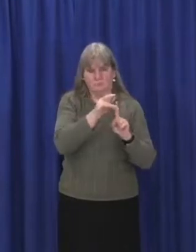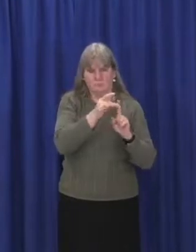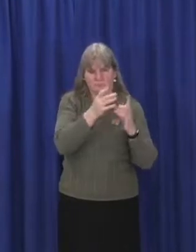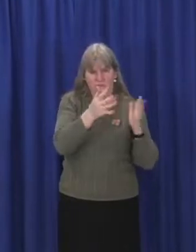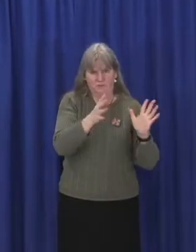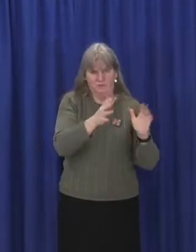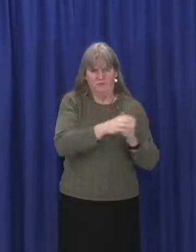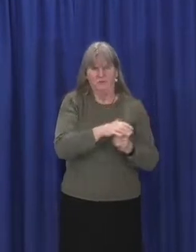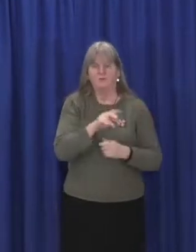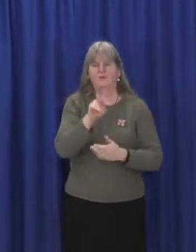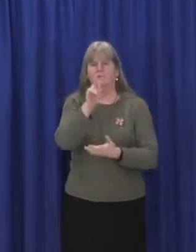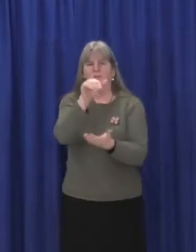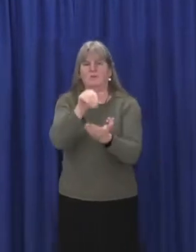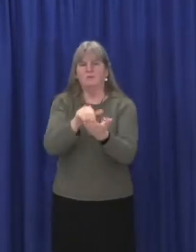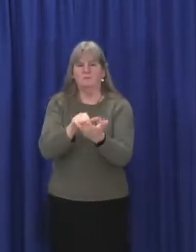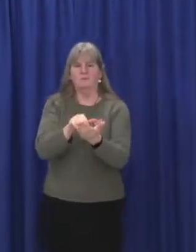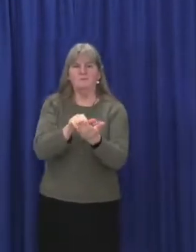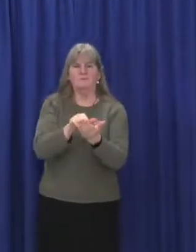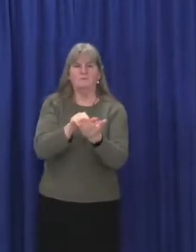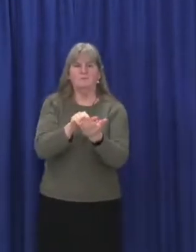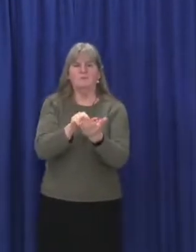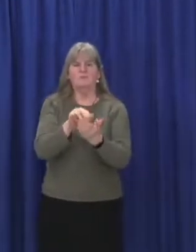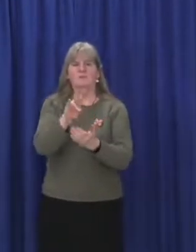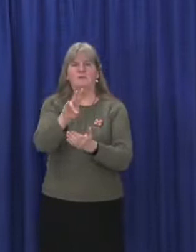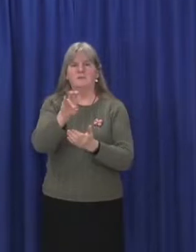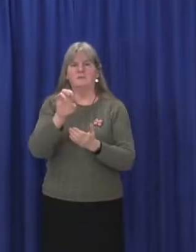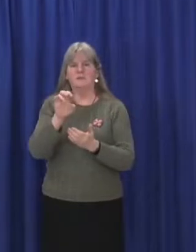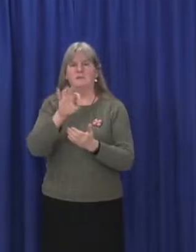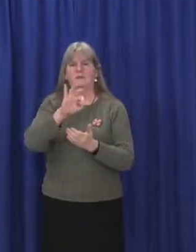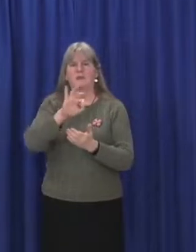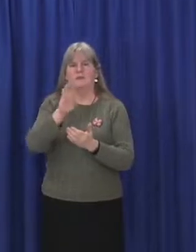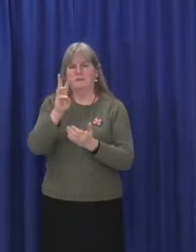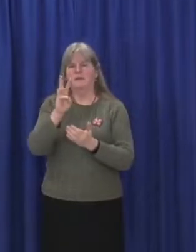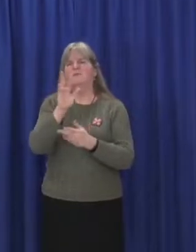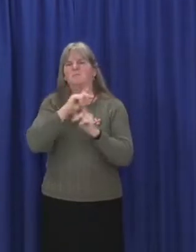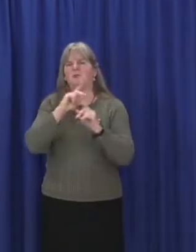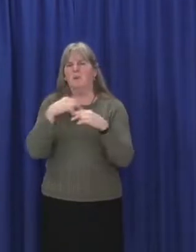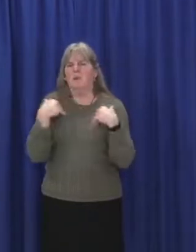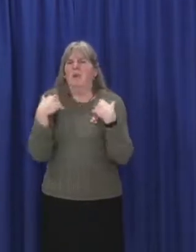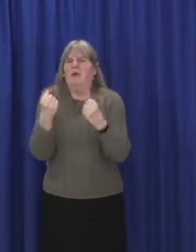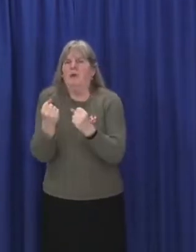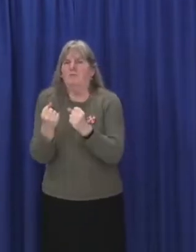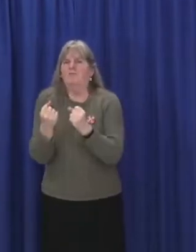and 2796 people have recovered.